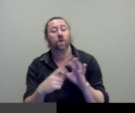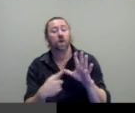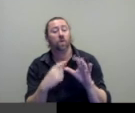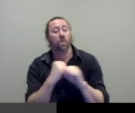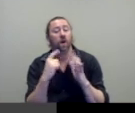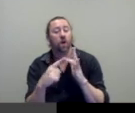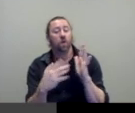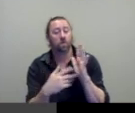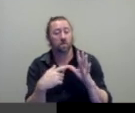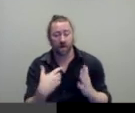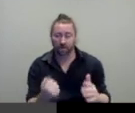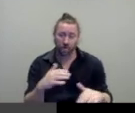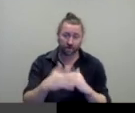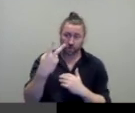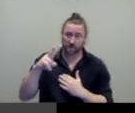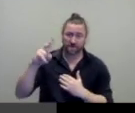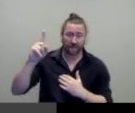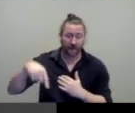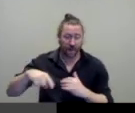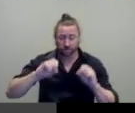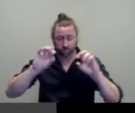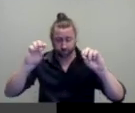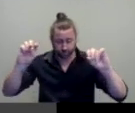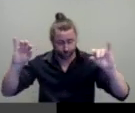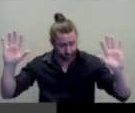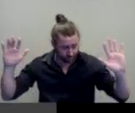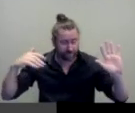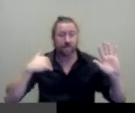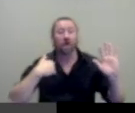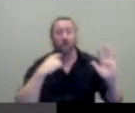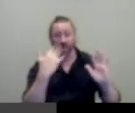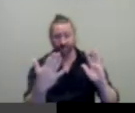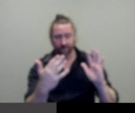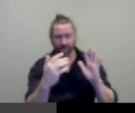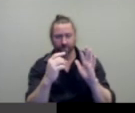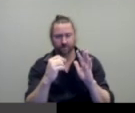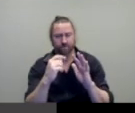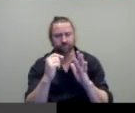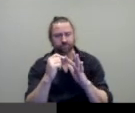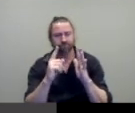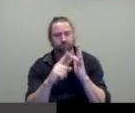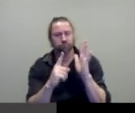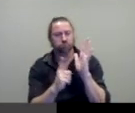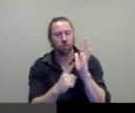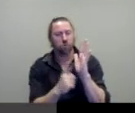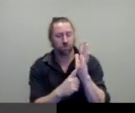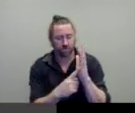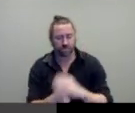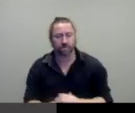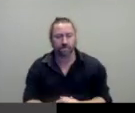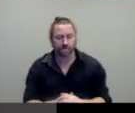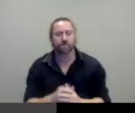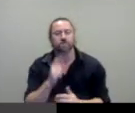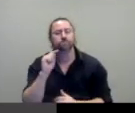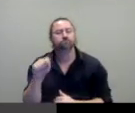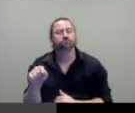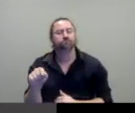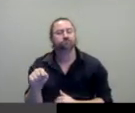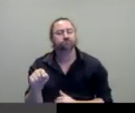that we're going to launch our first poll of the day how many artworks in quagoma's collection